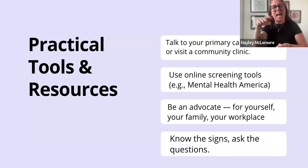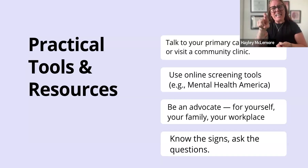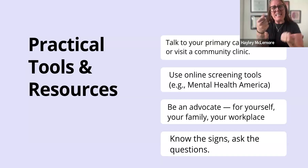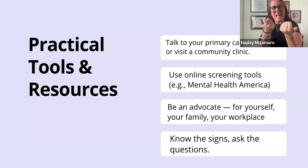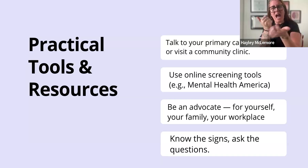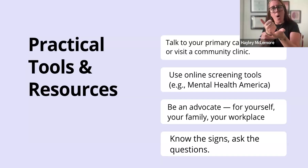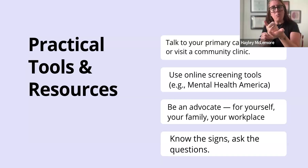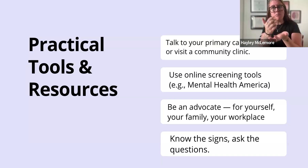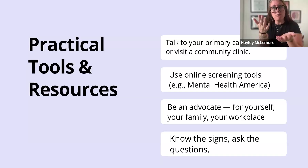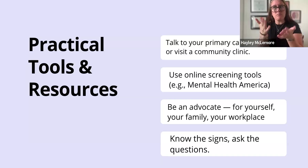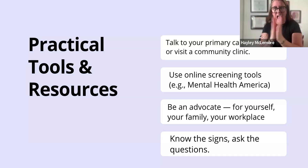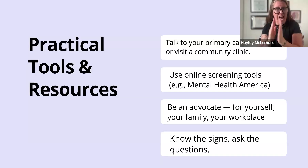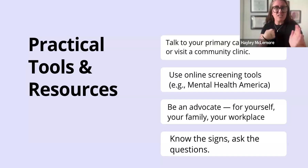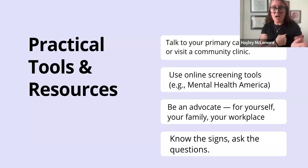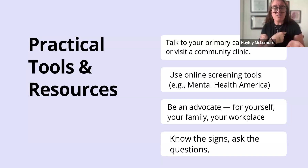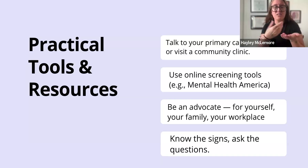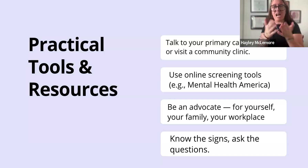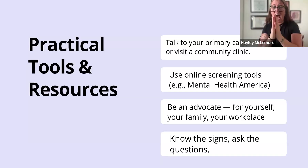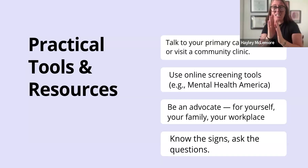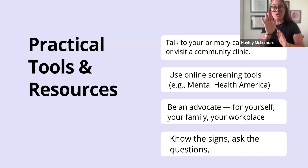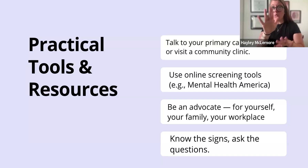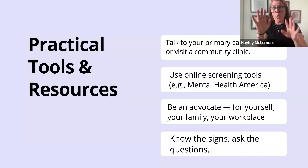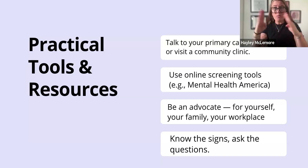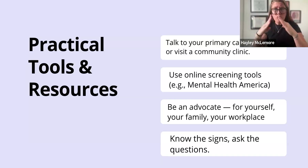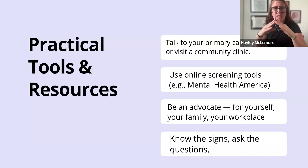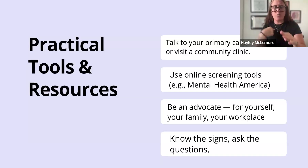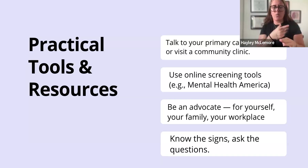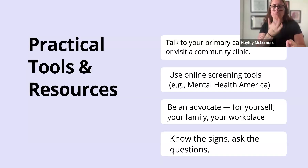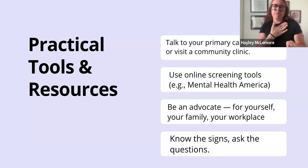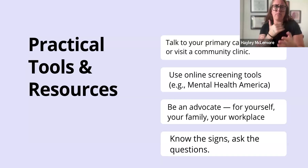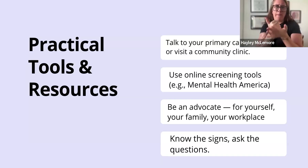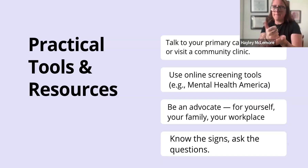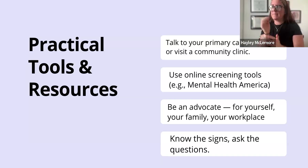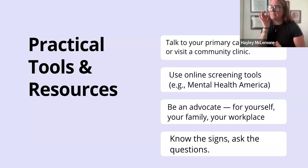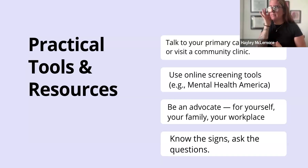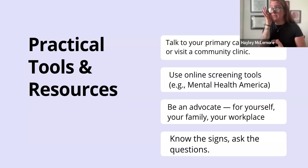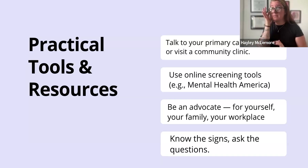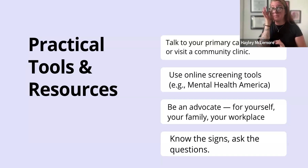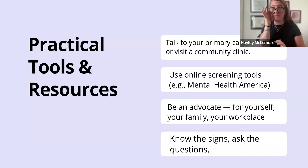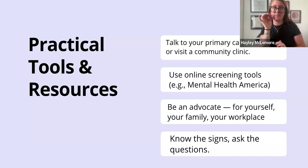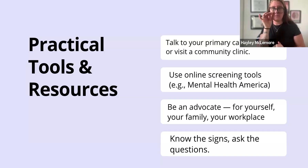If you really feel like you need help, ask us. Ask for help, ask folks in your community,